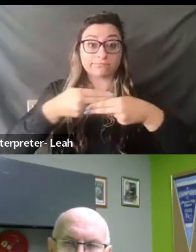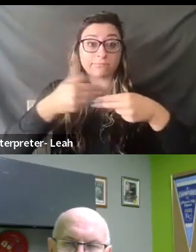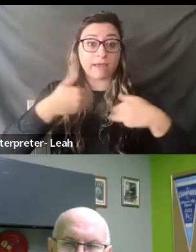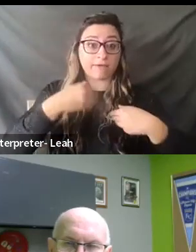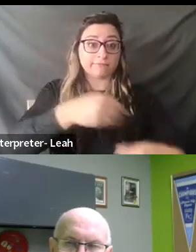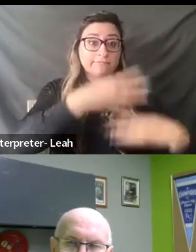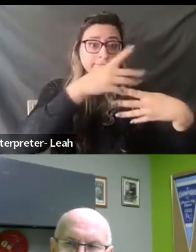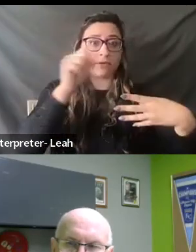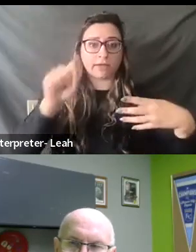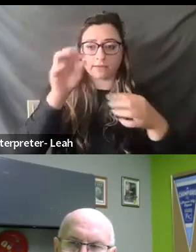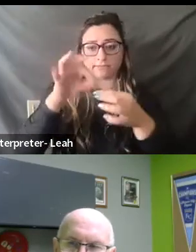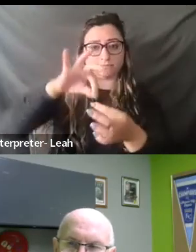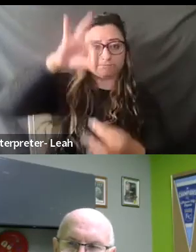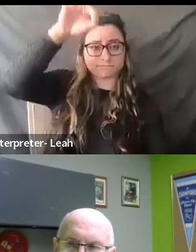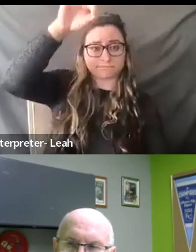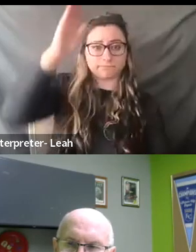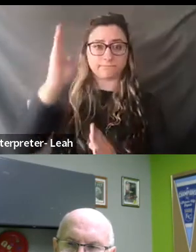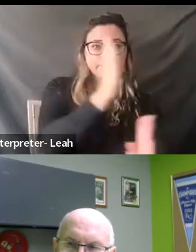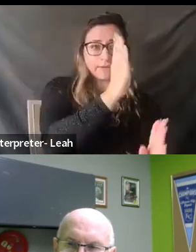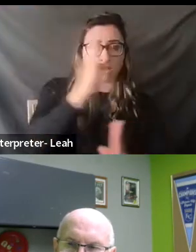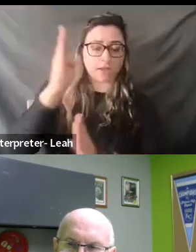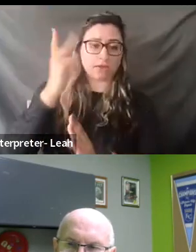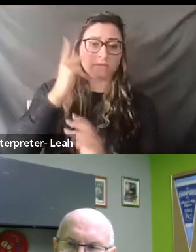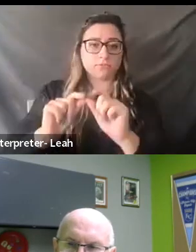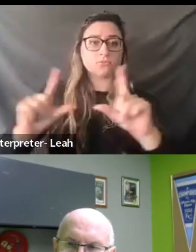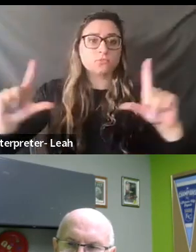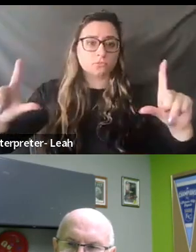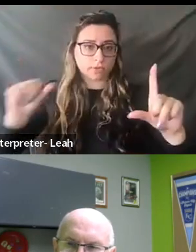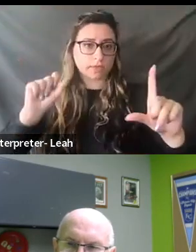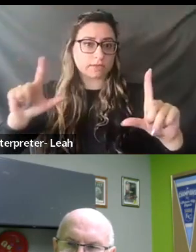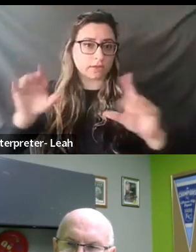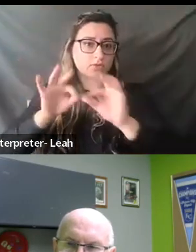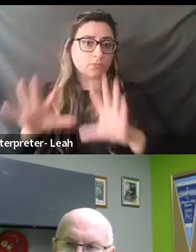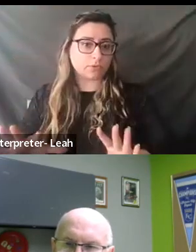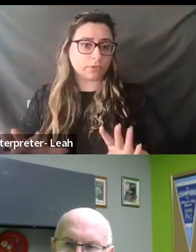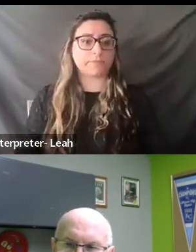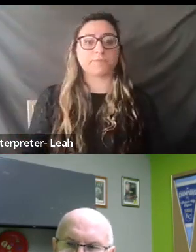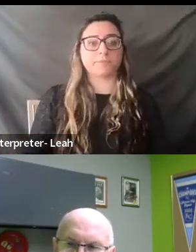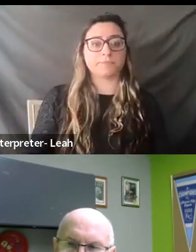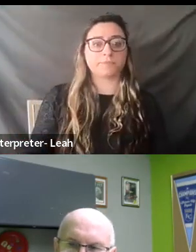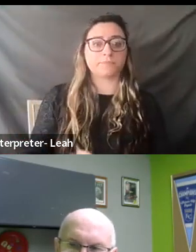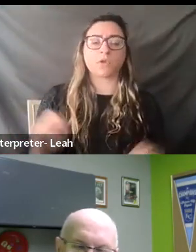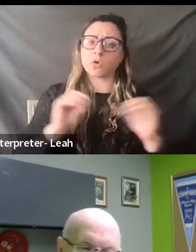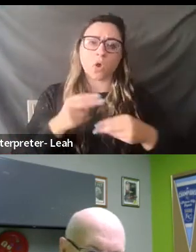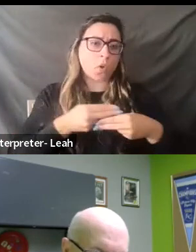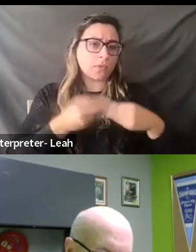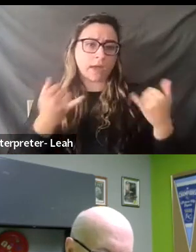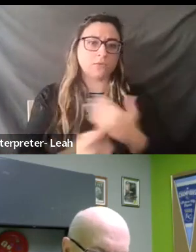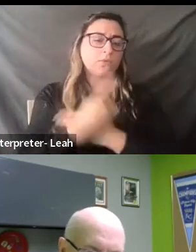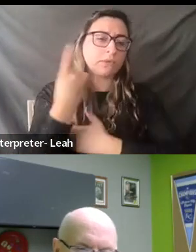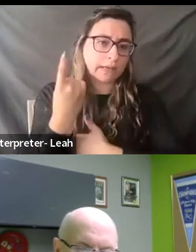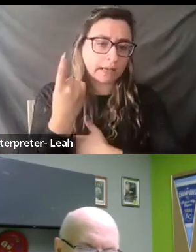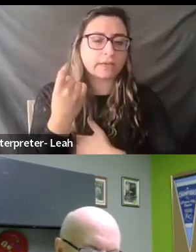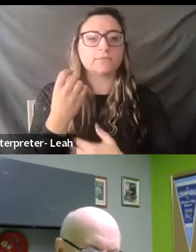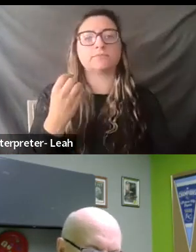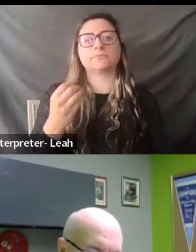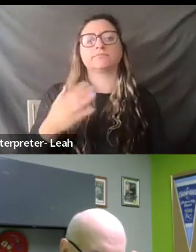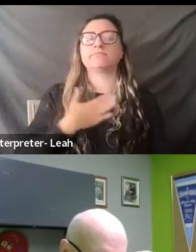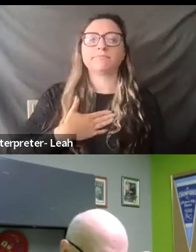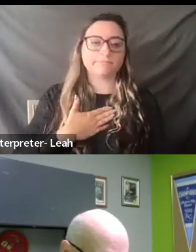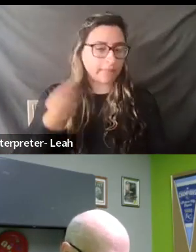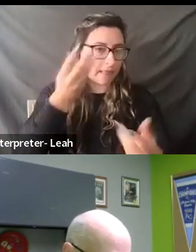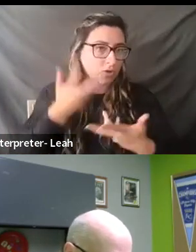We have sign language interpreting, though.